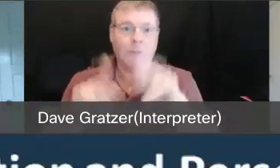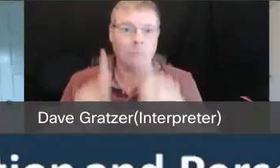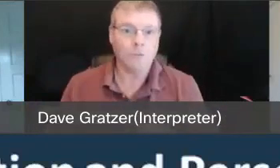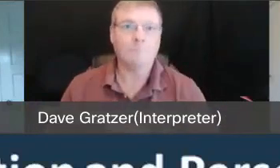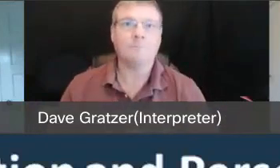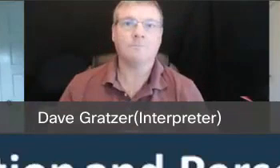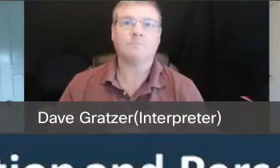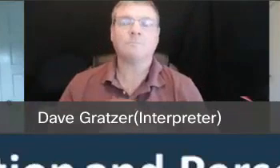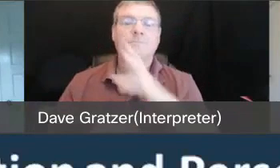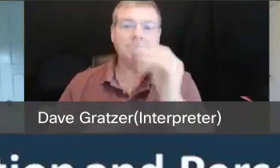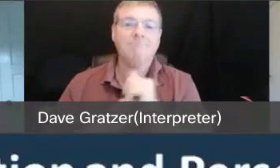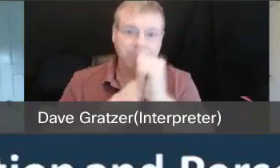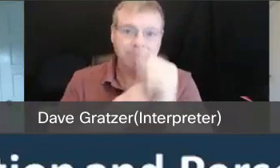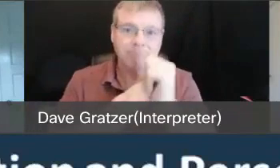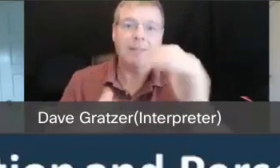and the progression of this applicant over time.